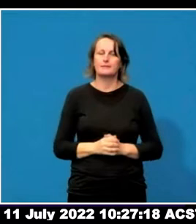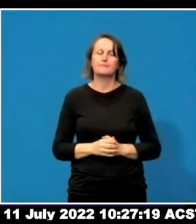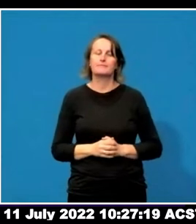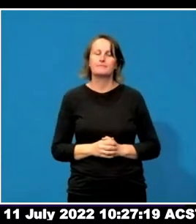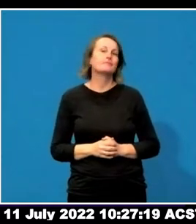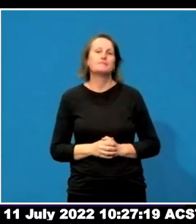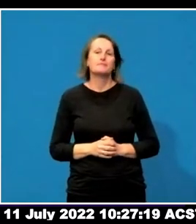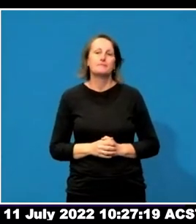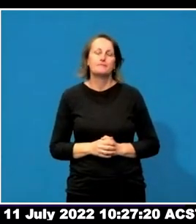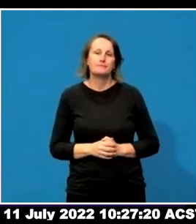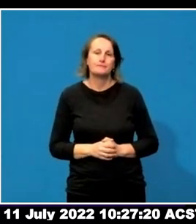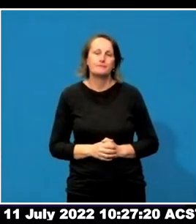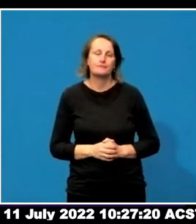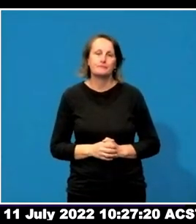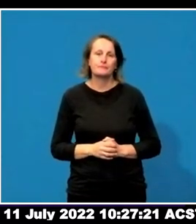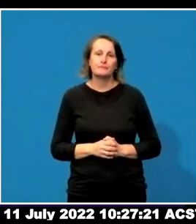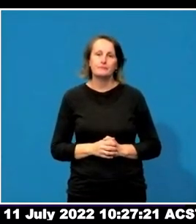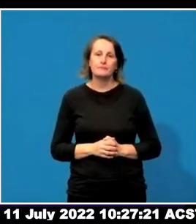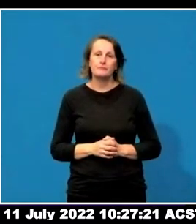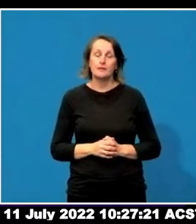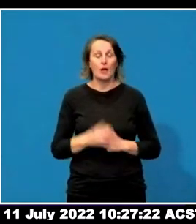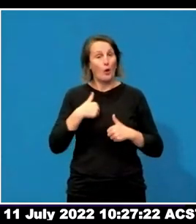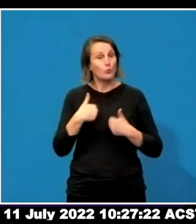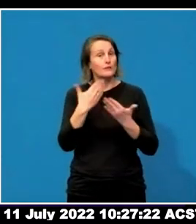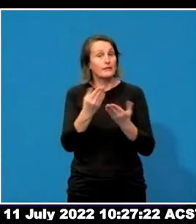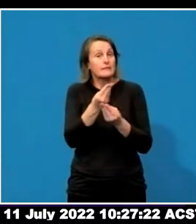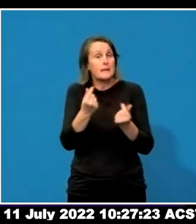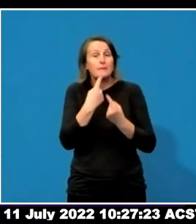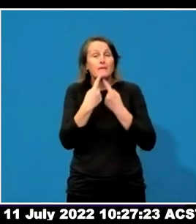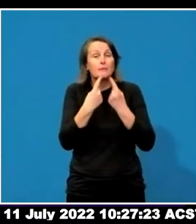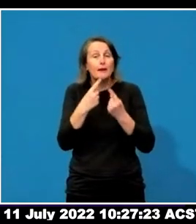to some information that helps understand the issues we are examining.